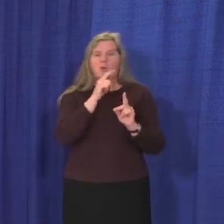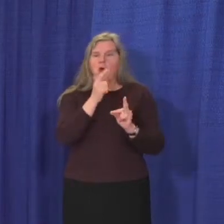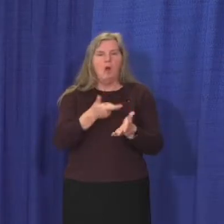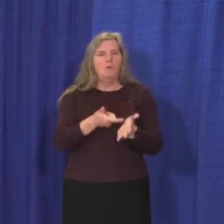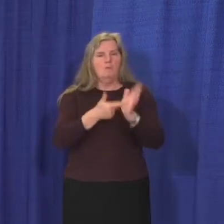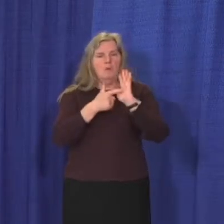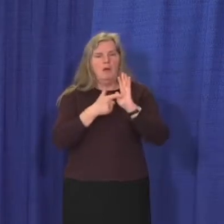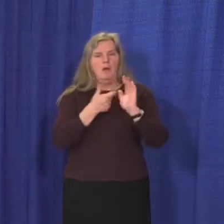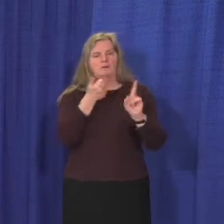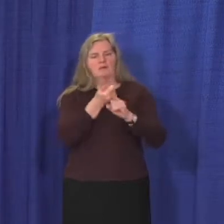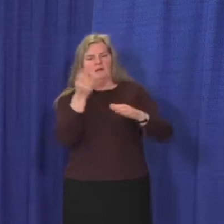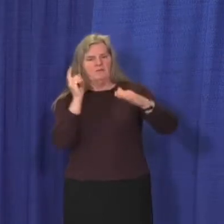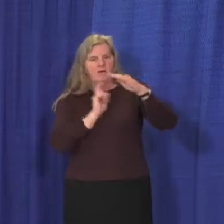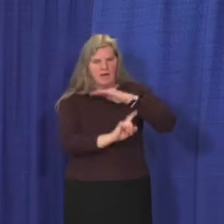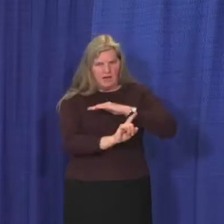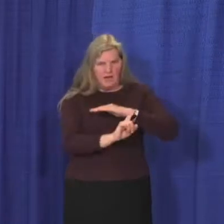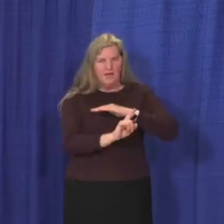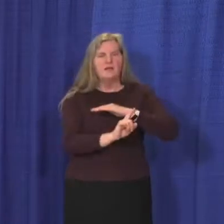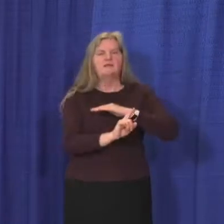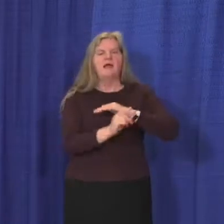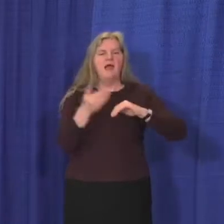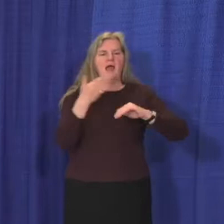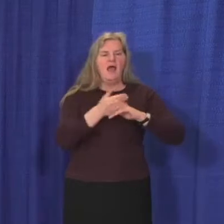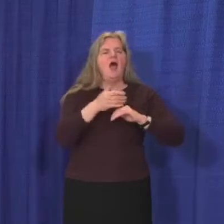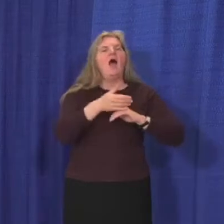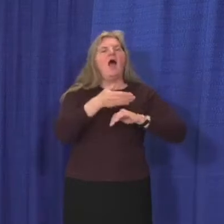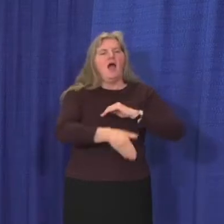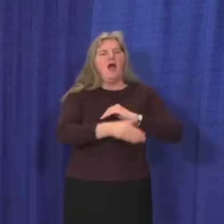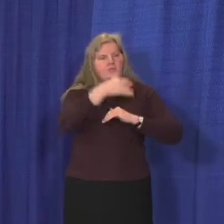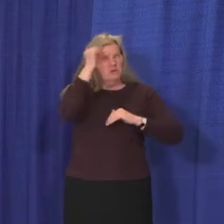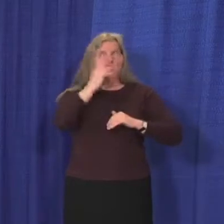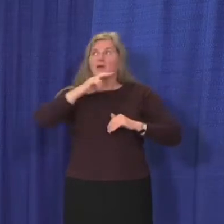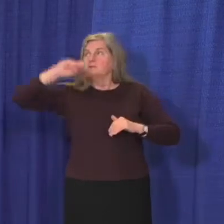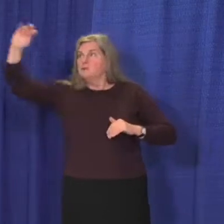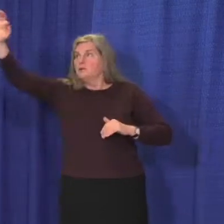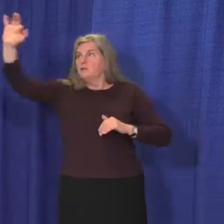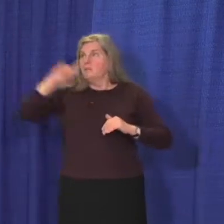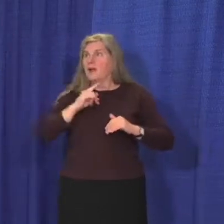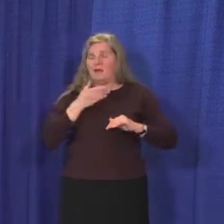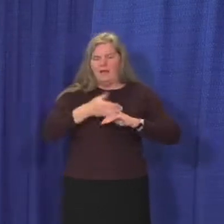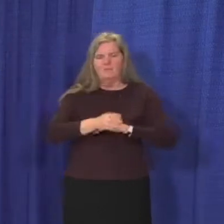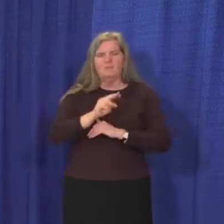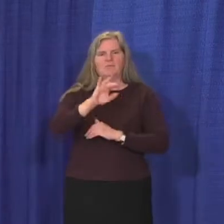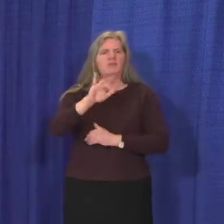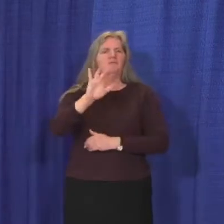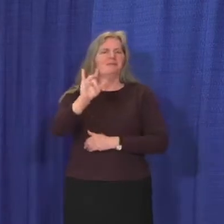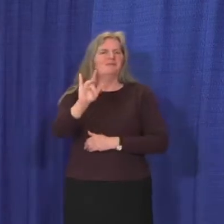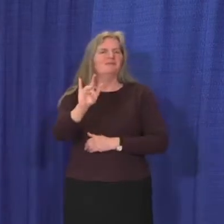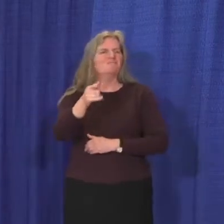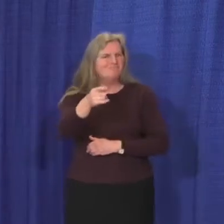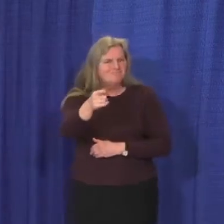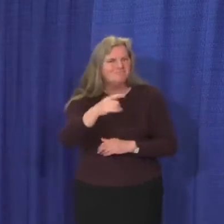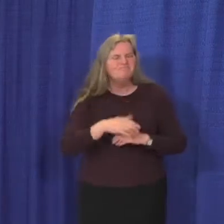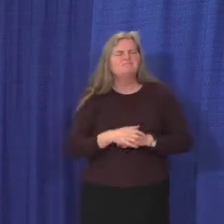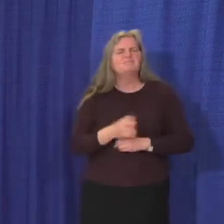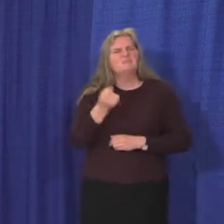longer need to self isolate upon entry as of May 25th.